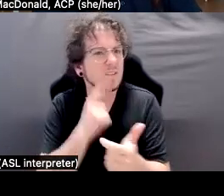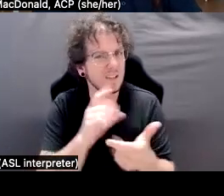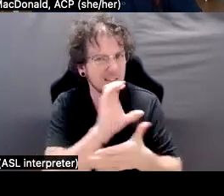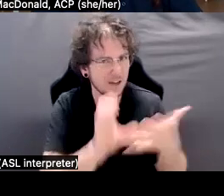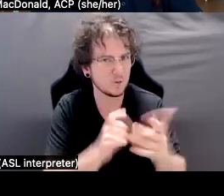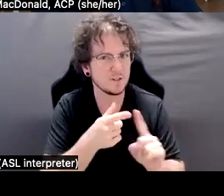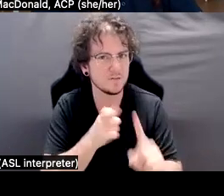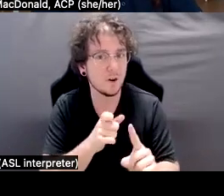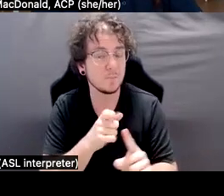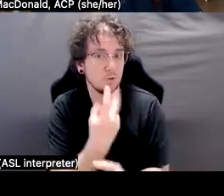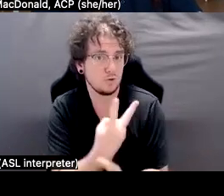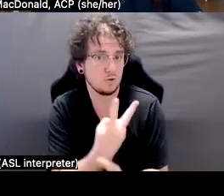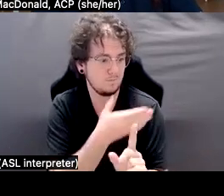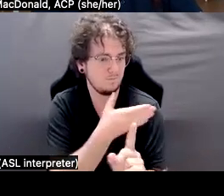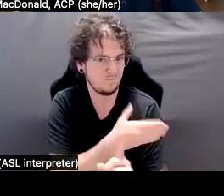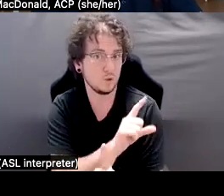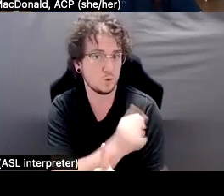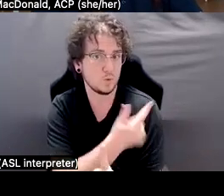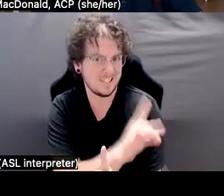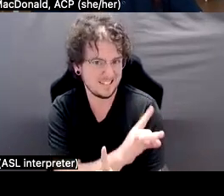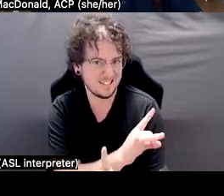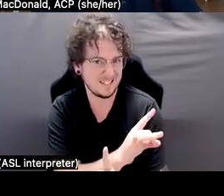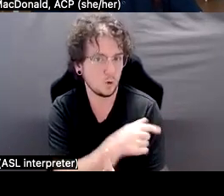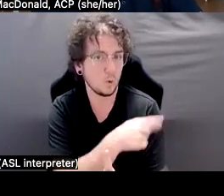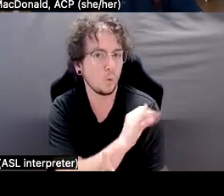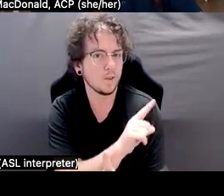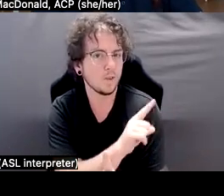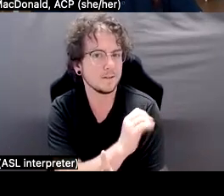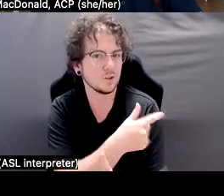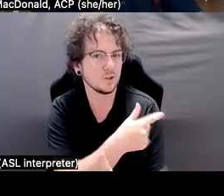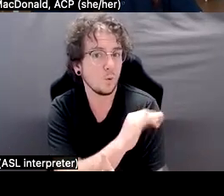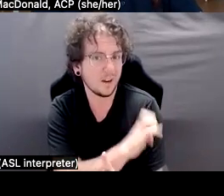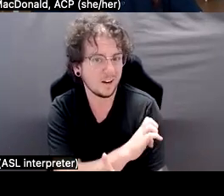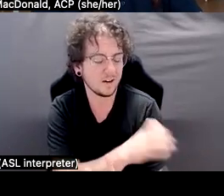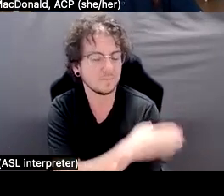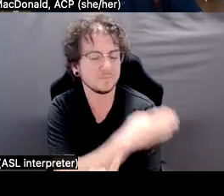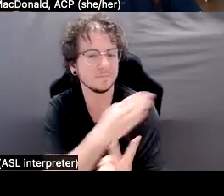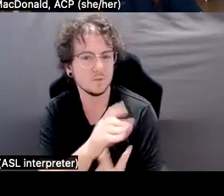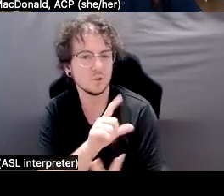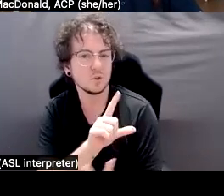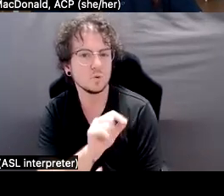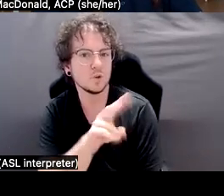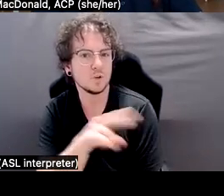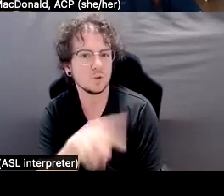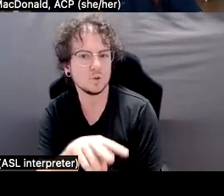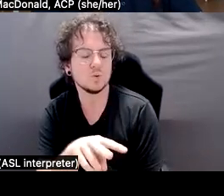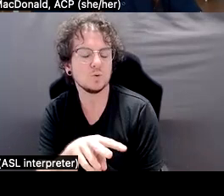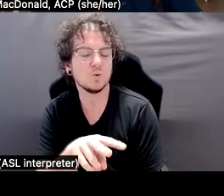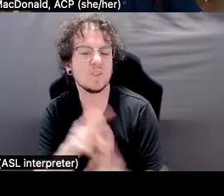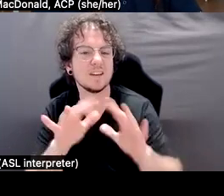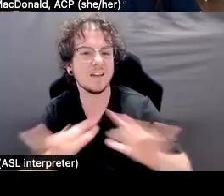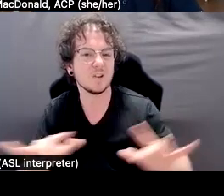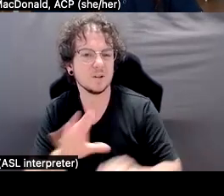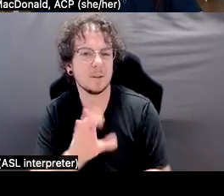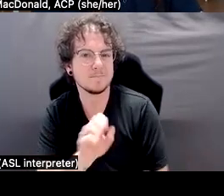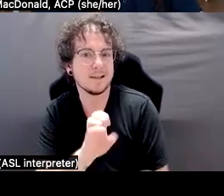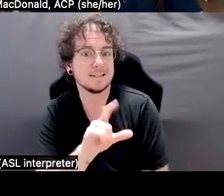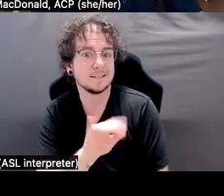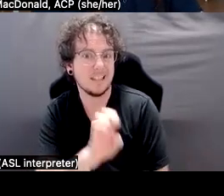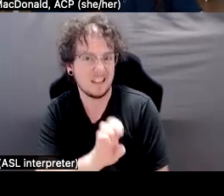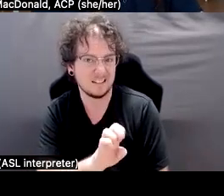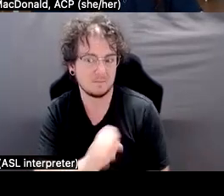& Quire survey and the 2022 Diversity Baseline Survey that ACP conducted. And bundling the data